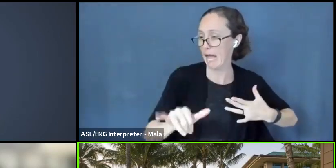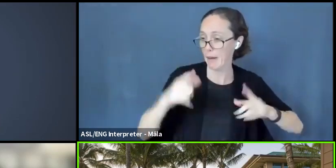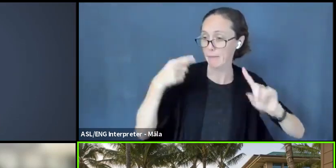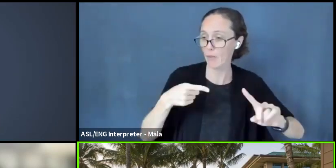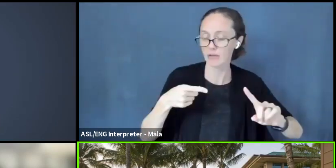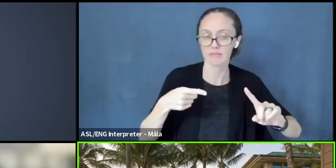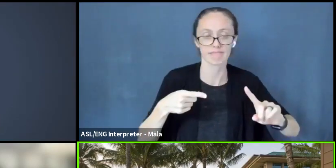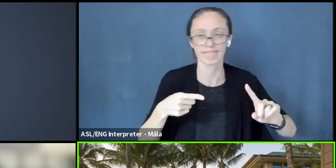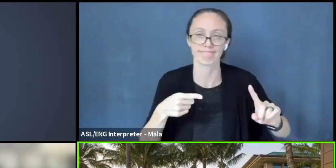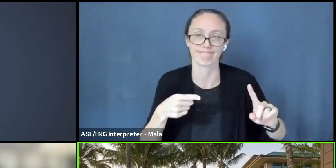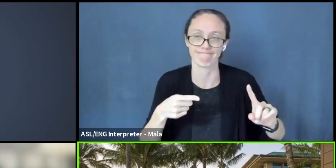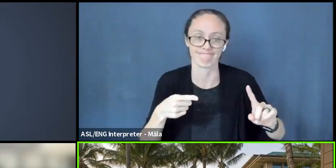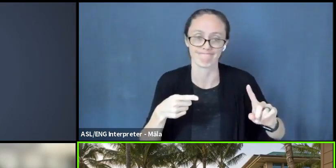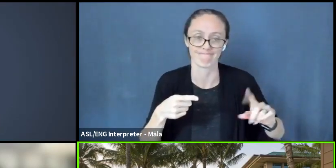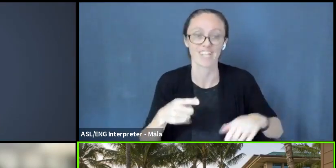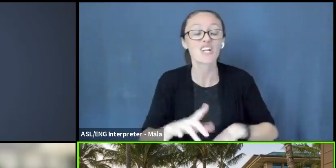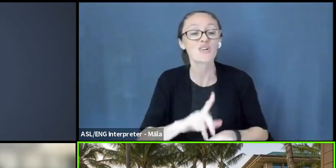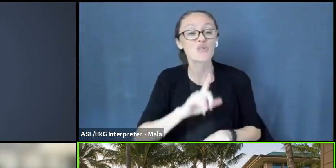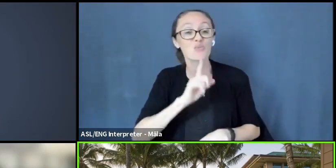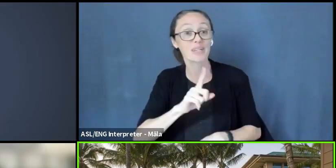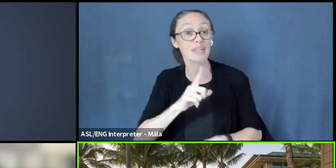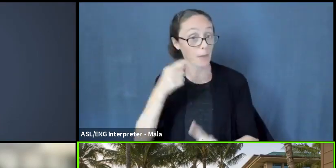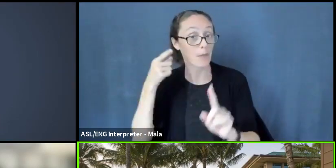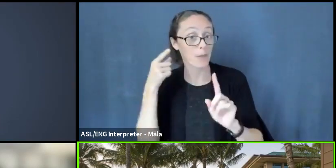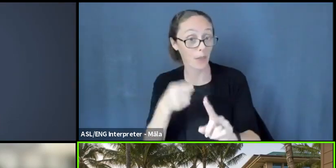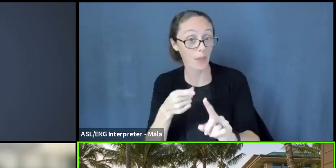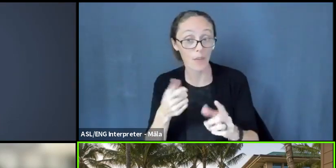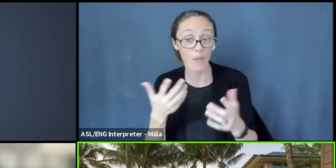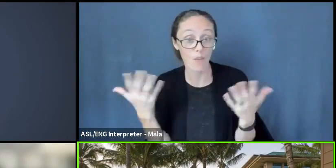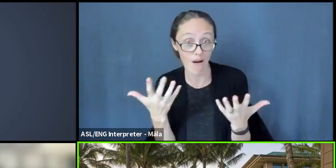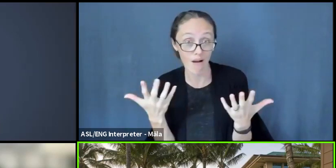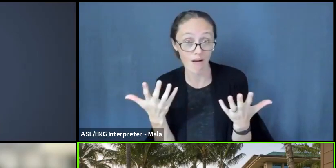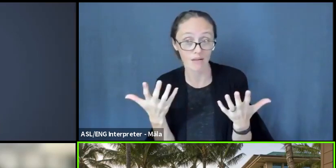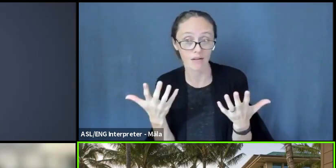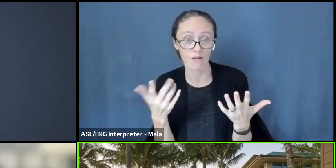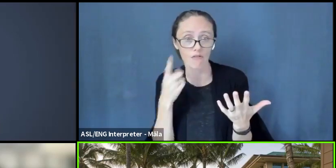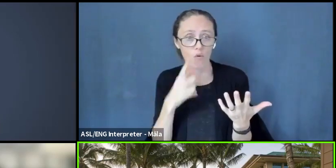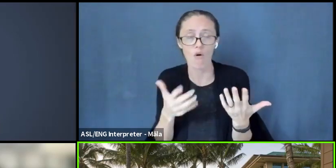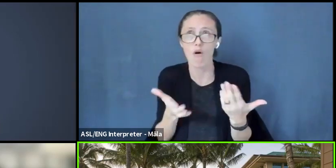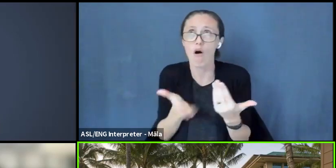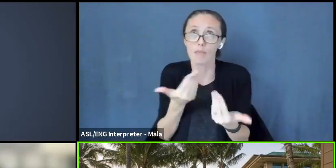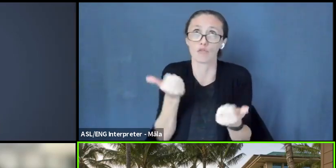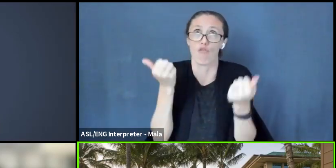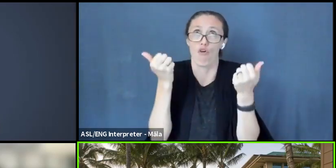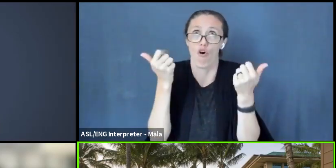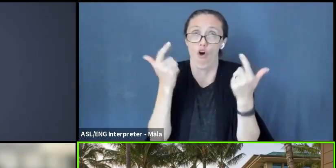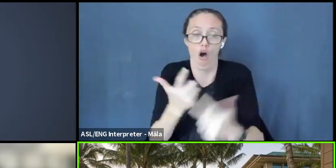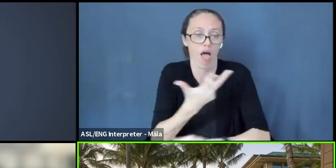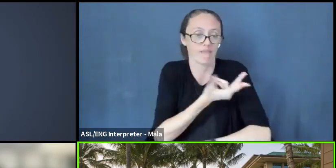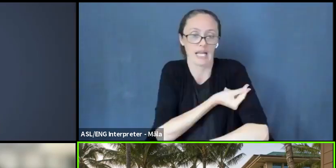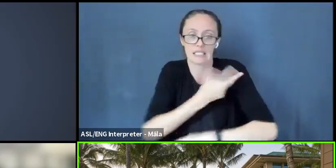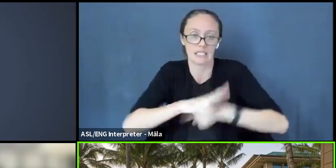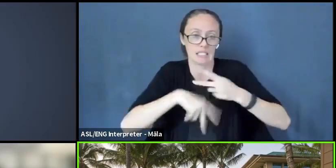The goal in, again, almost all of the vaccines that we have had for years, the goal is really